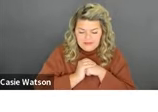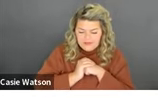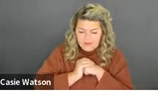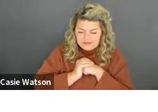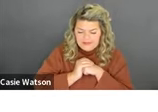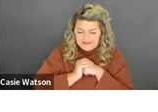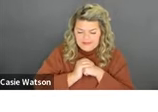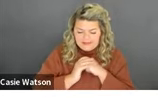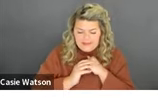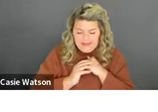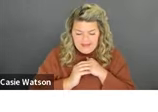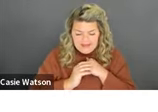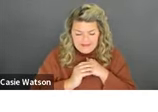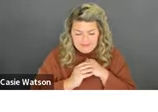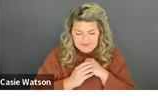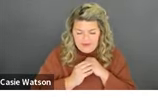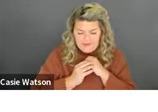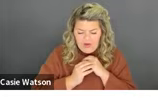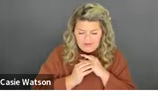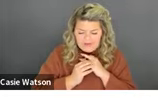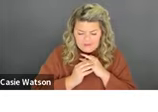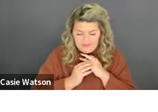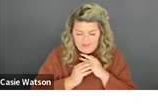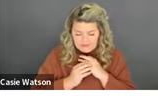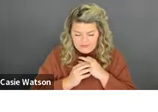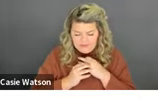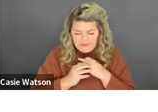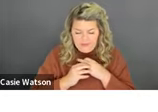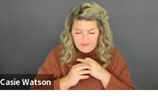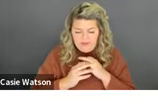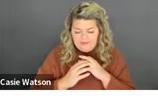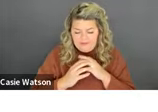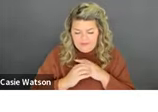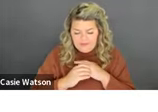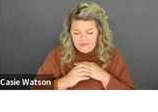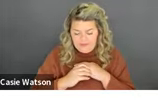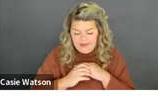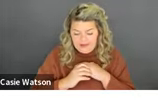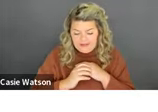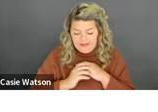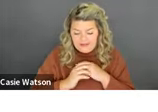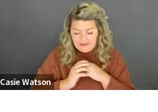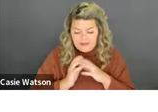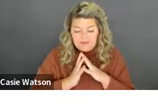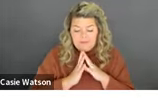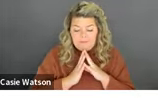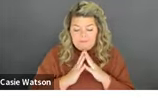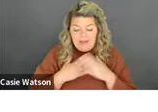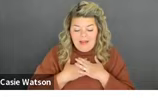I see another question that says, "Any tips on the autism spectrum for people who have difficulty with eye contact?"